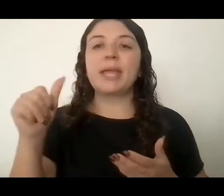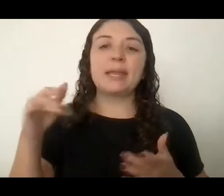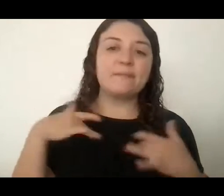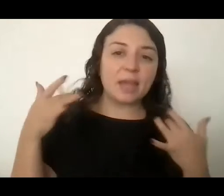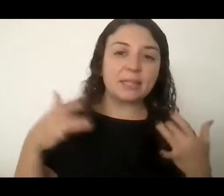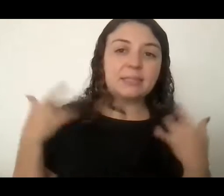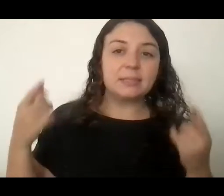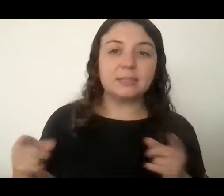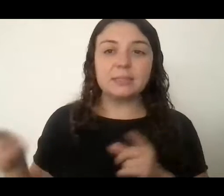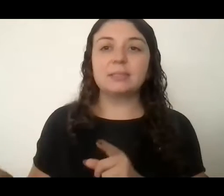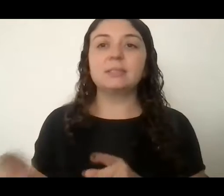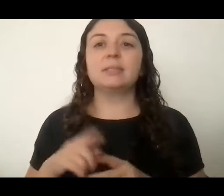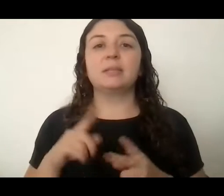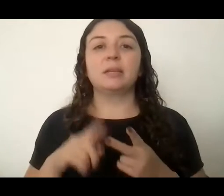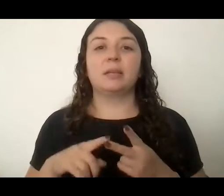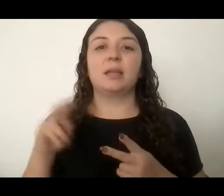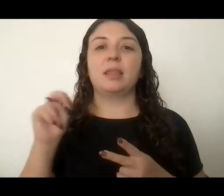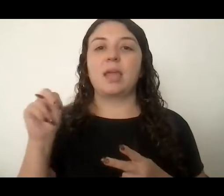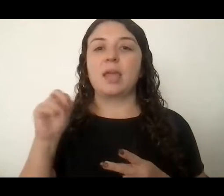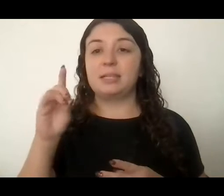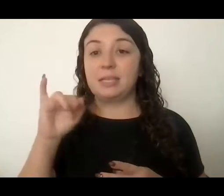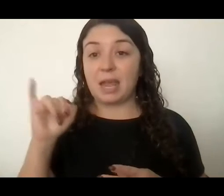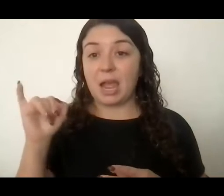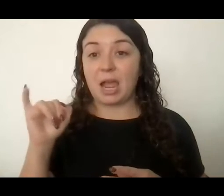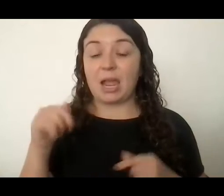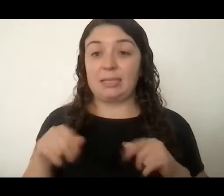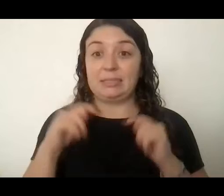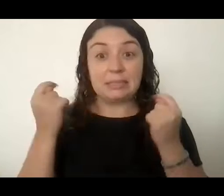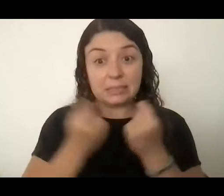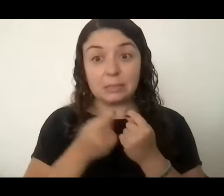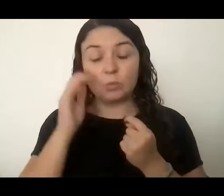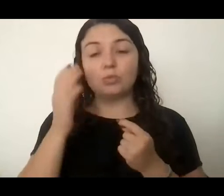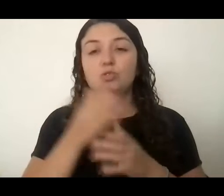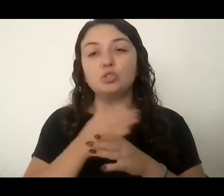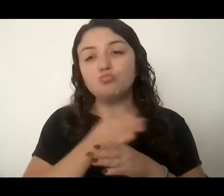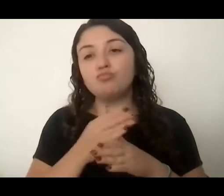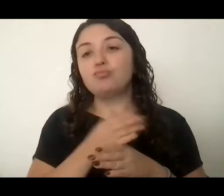and the National Disability Institute team will share information with you about resources that